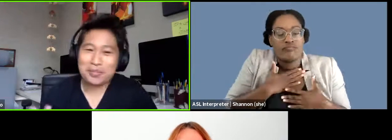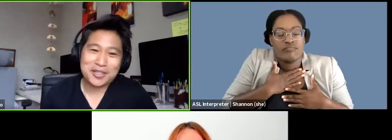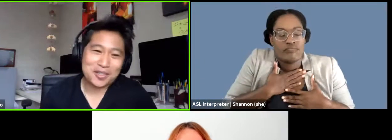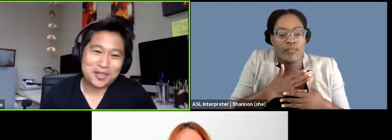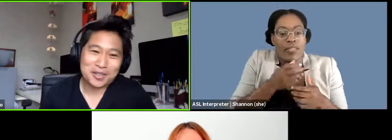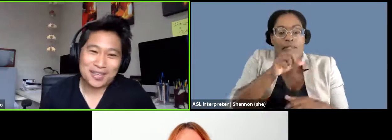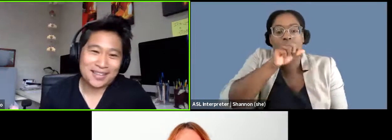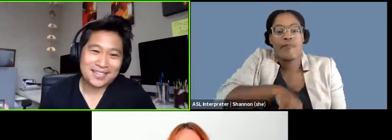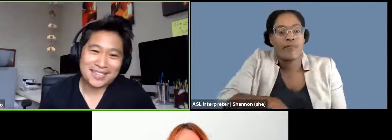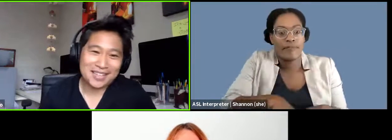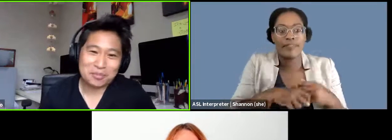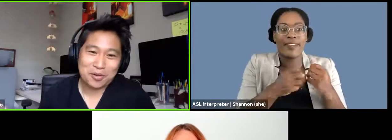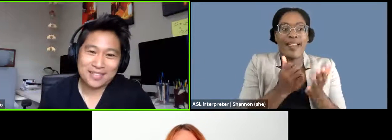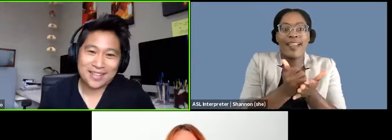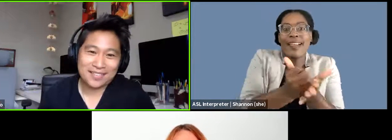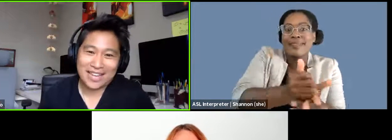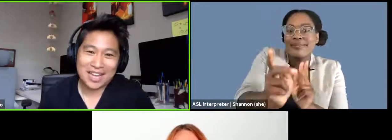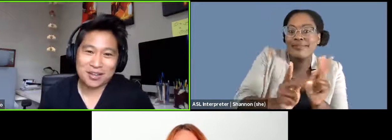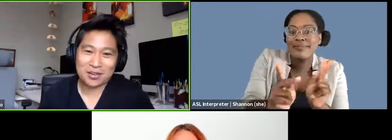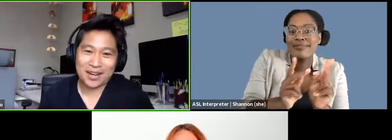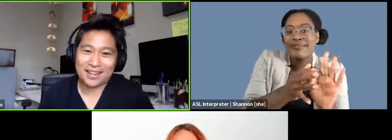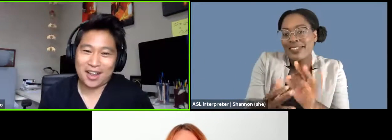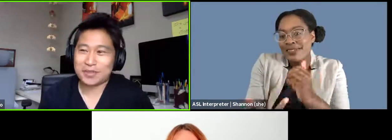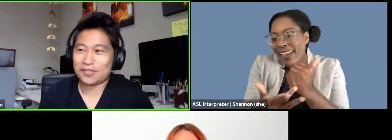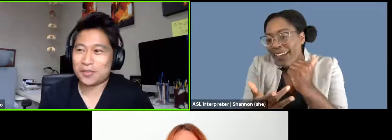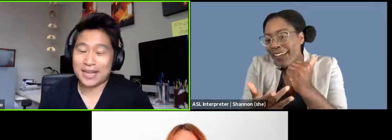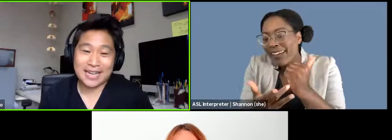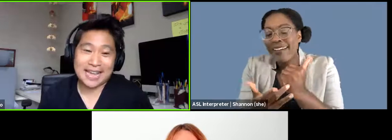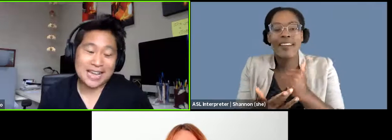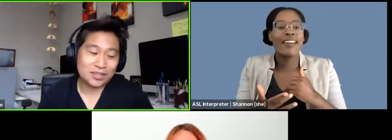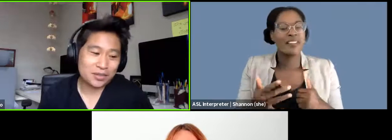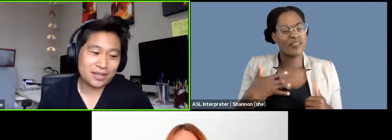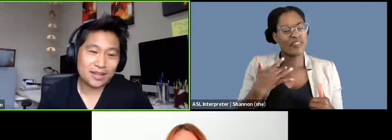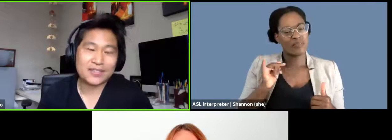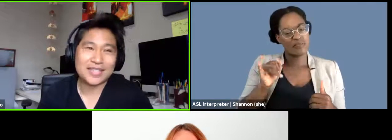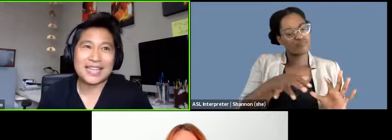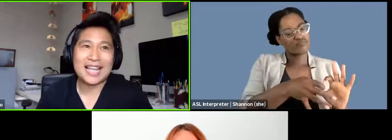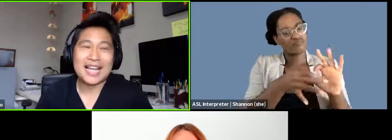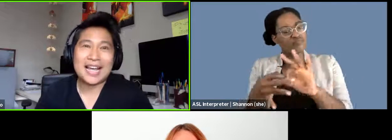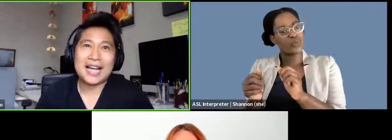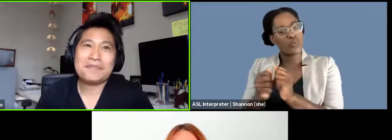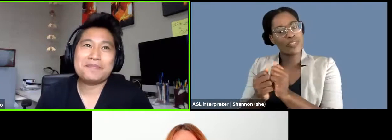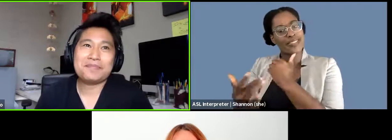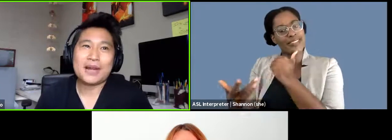Bridging those two things, tech support sounded like a great option for me. I really loved it. But